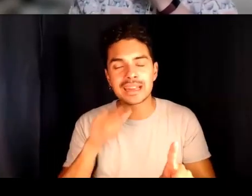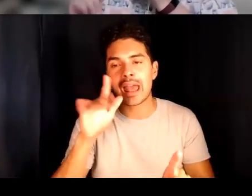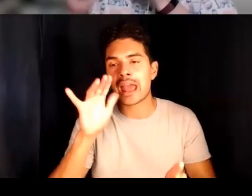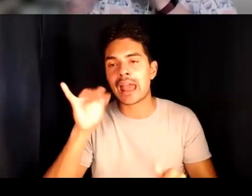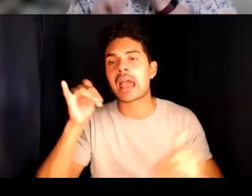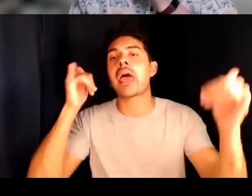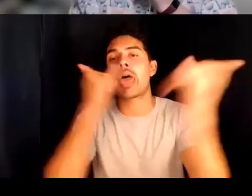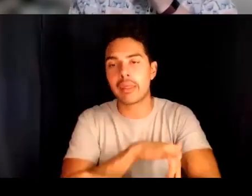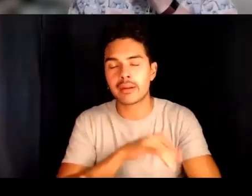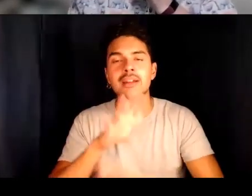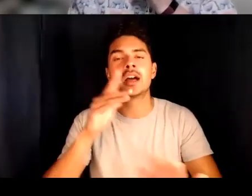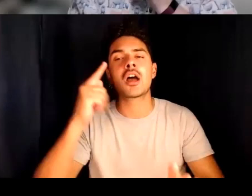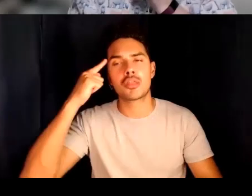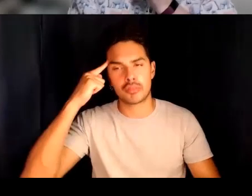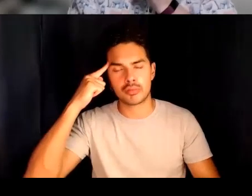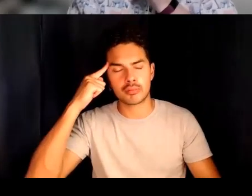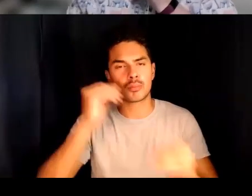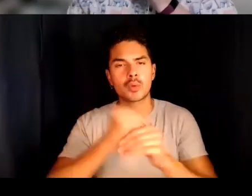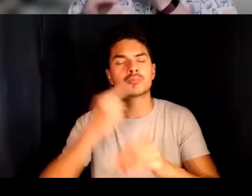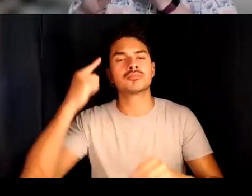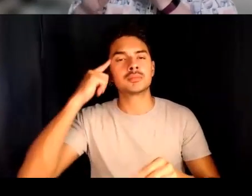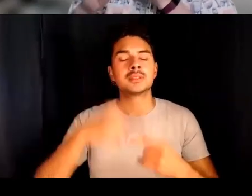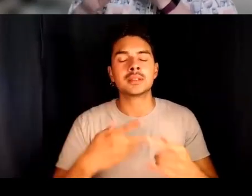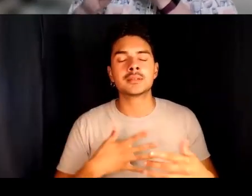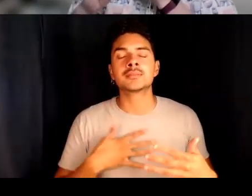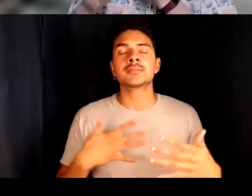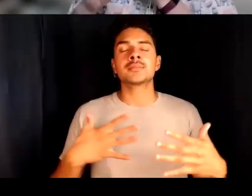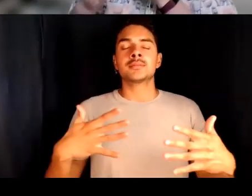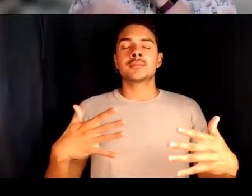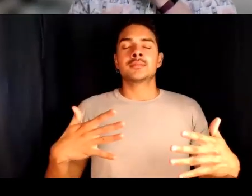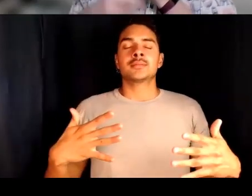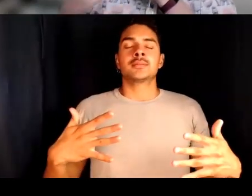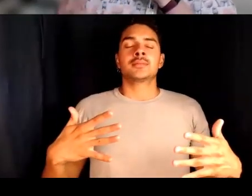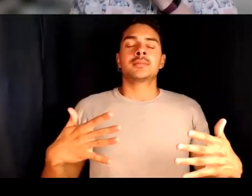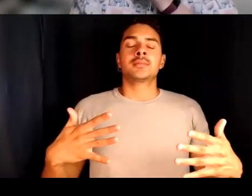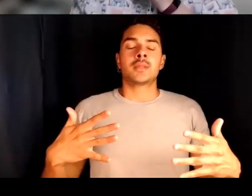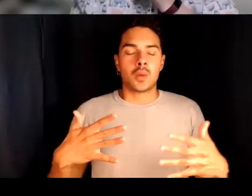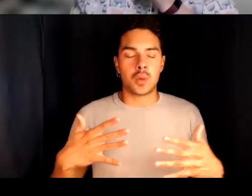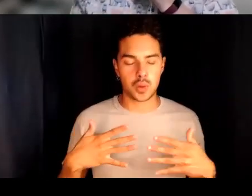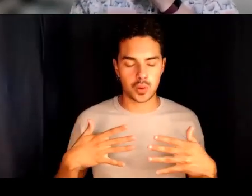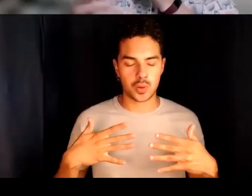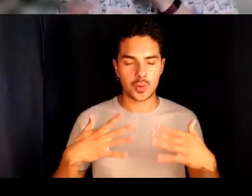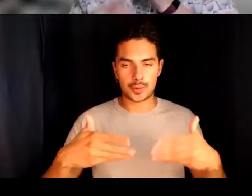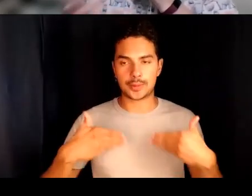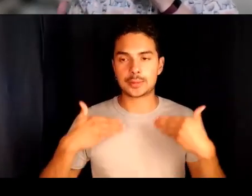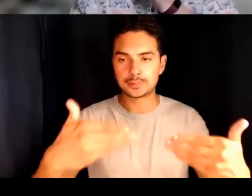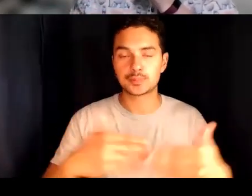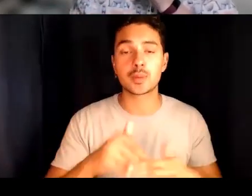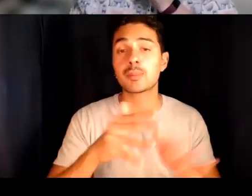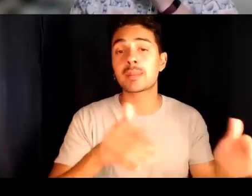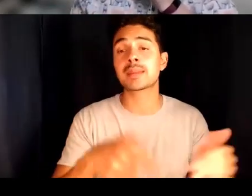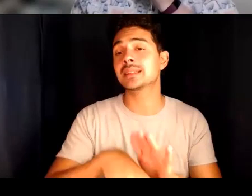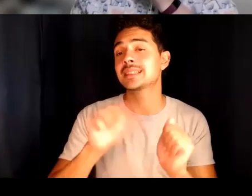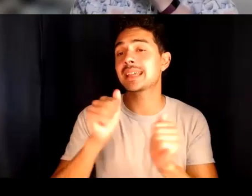whether it's taking a deep breath or taking a minute or two depending on what the situation is.